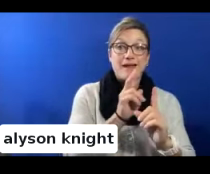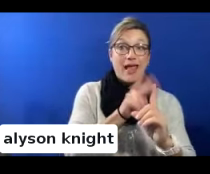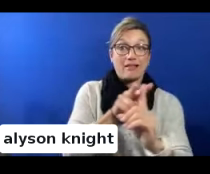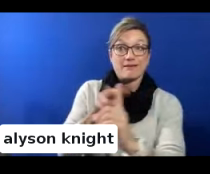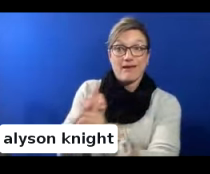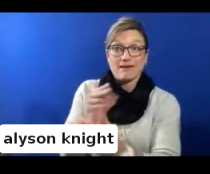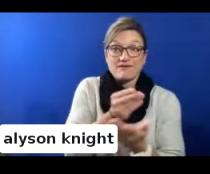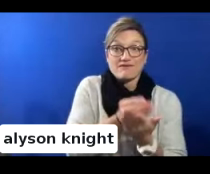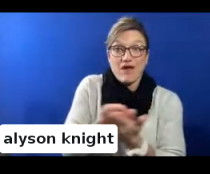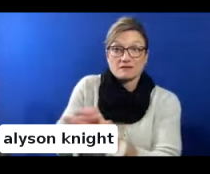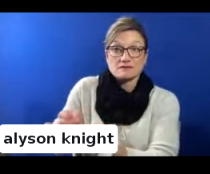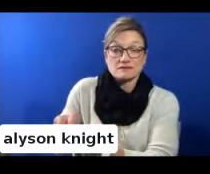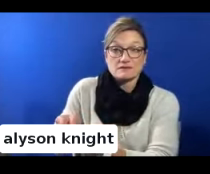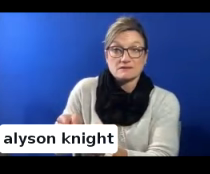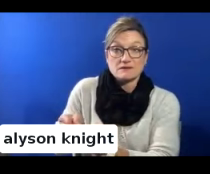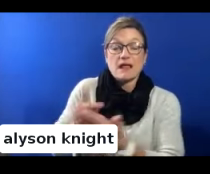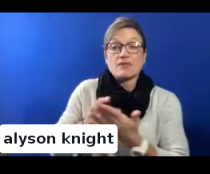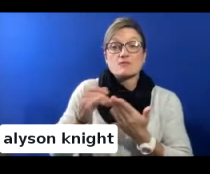project absorb the additional cost.